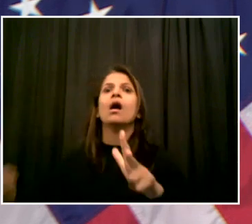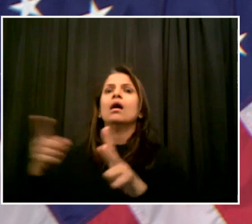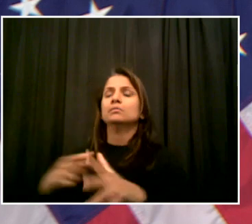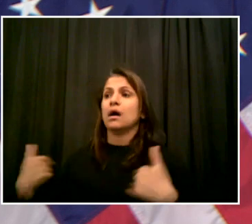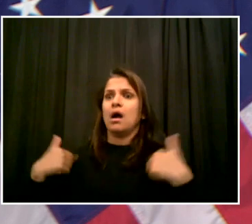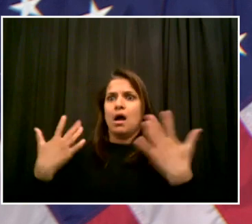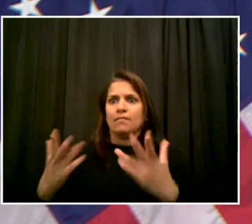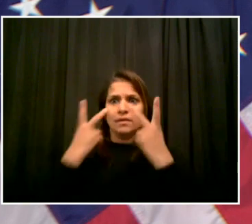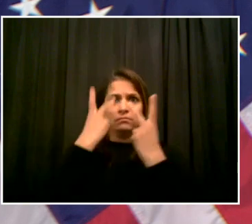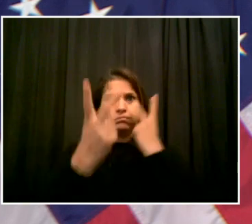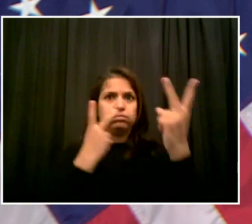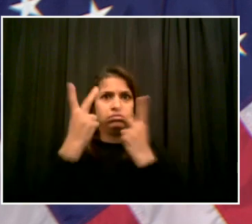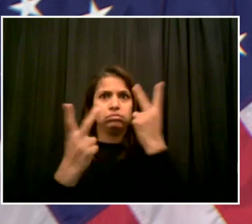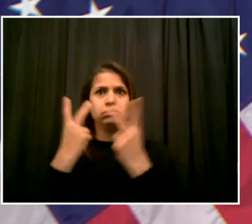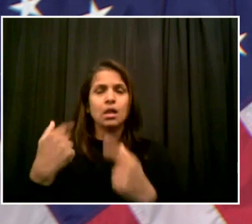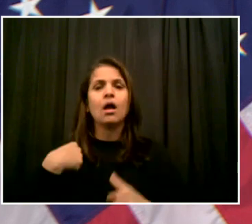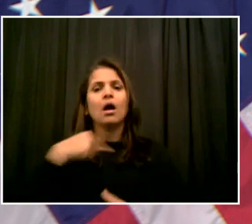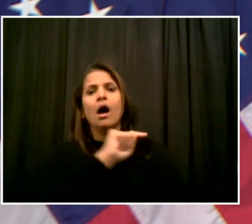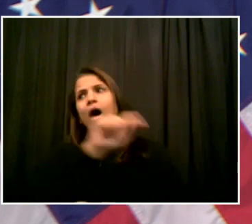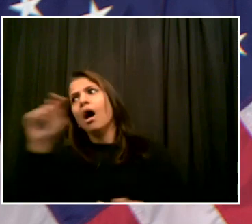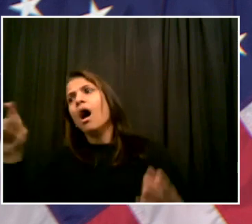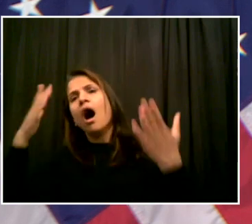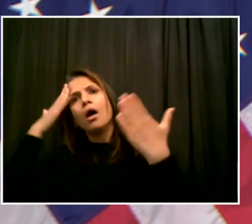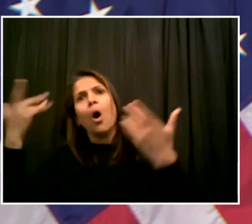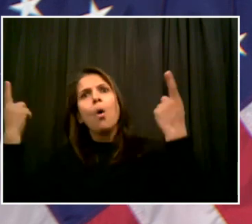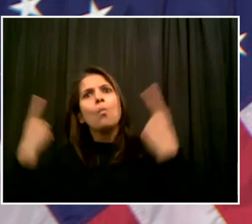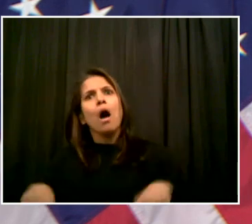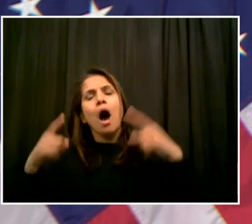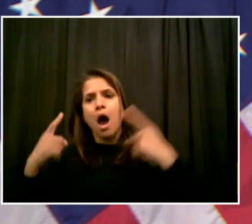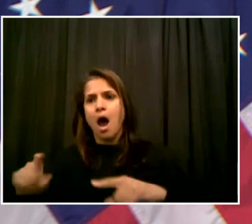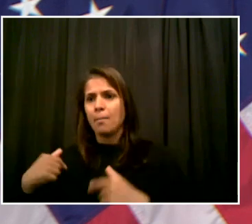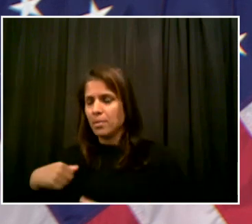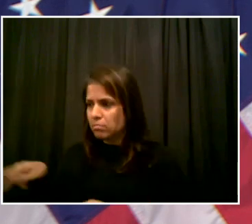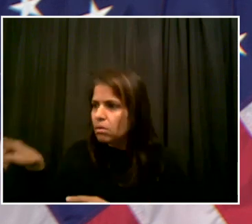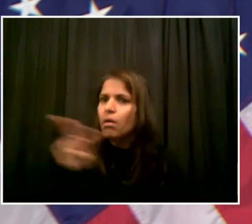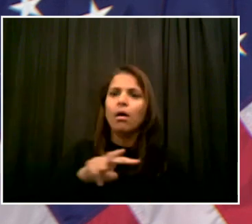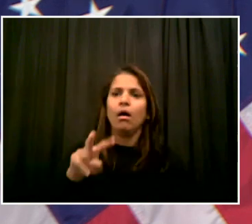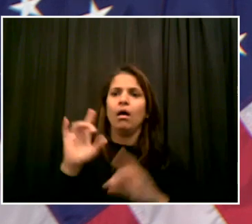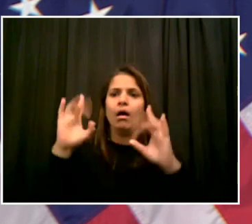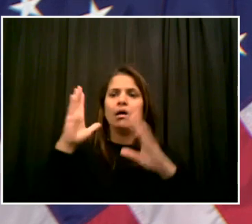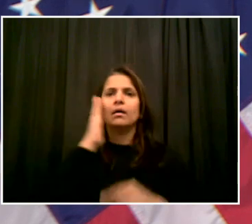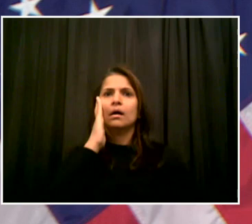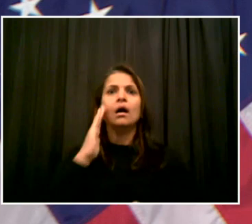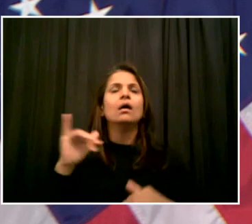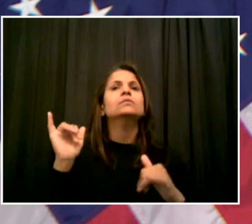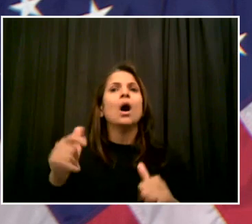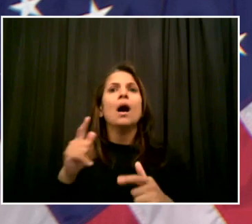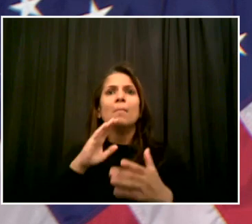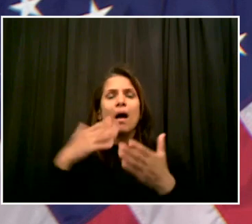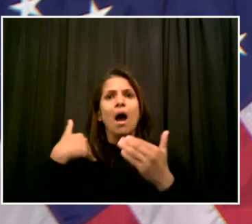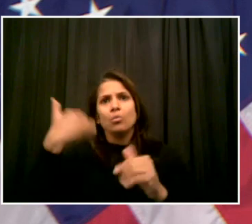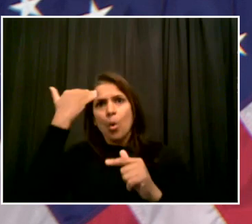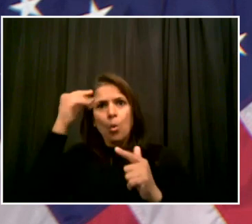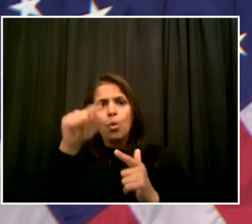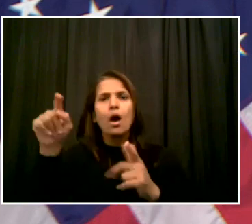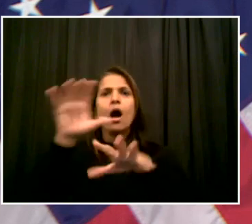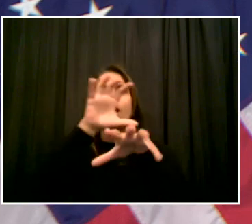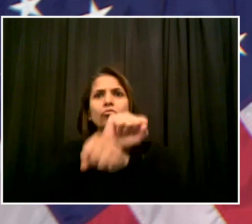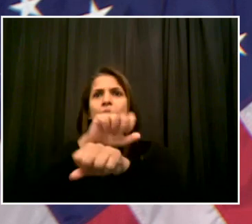AND I AM AWARE OF WHAT YOU HAVE DONE, NOT JUST LAST NIGHT, NOT JUT STHE LAST FIVE DAYS DURING THIS INCREDIBLY